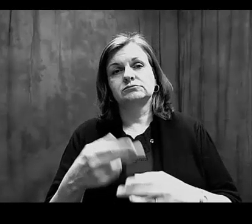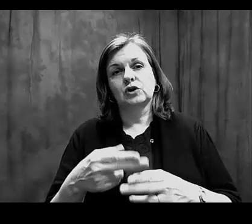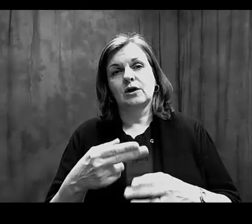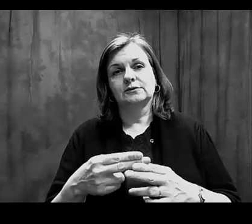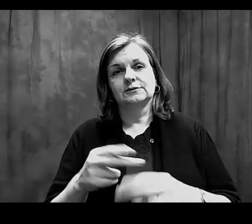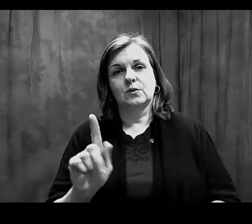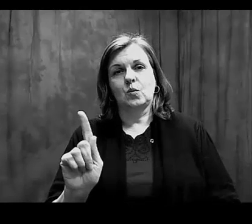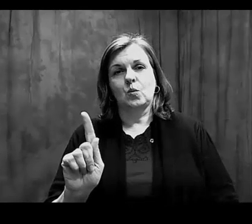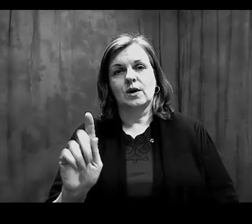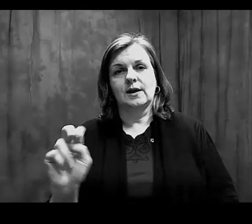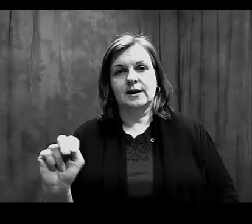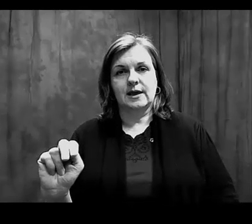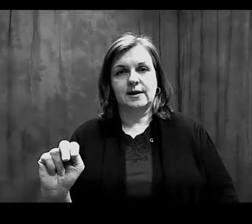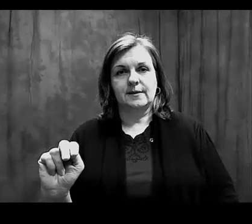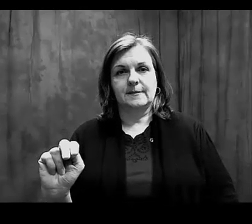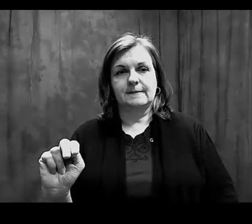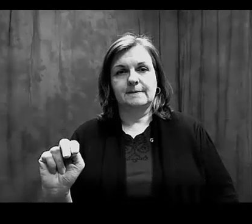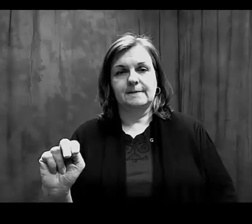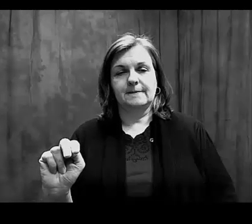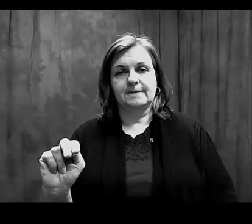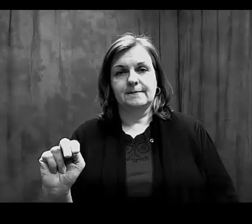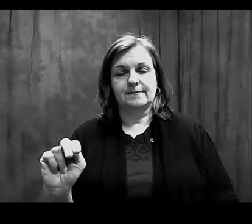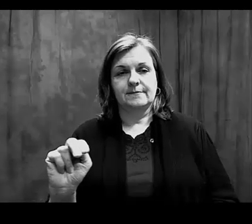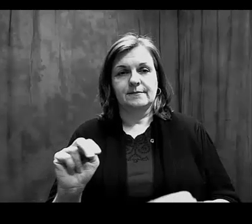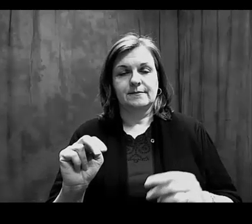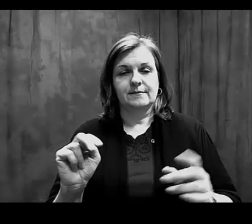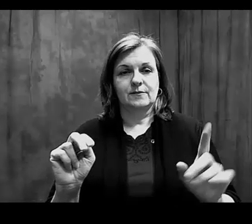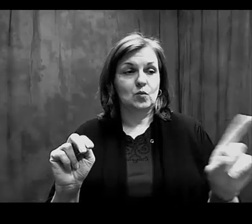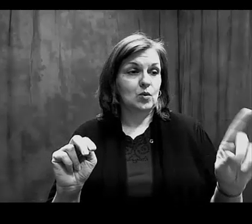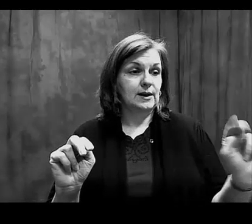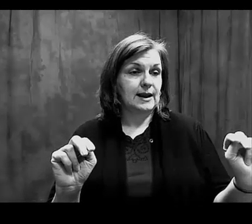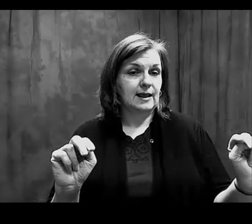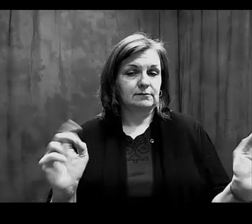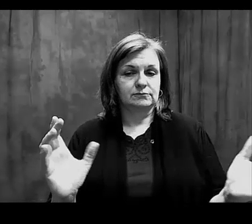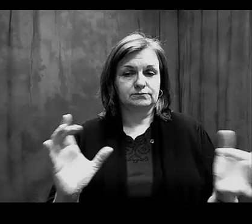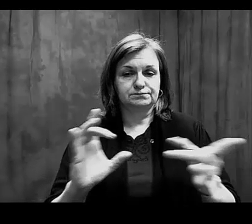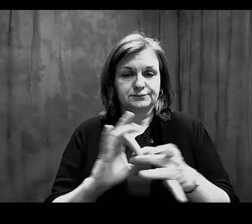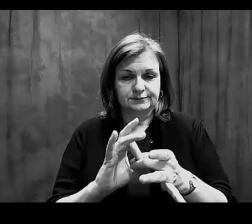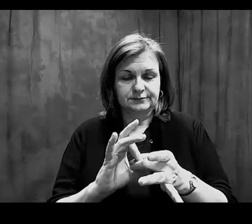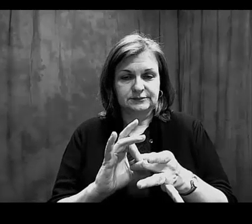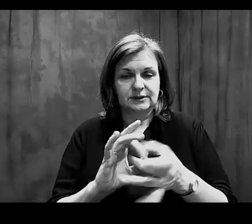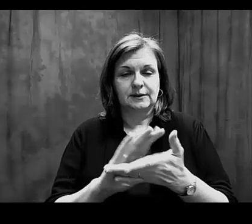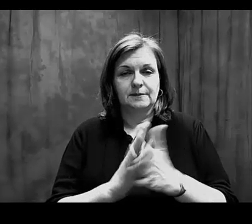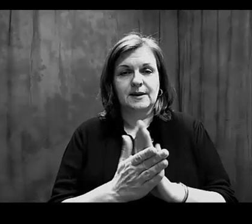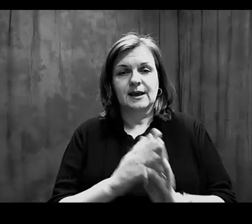1n to form a diploid